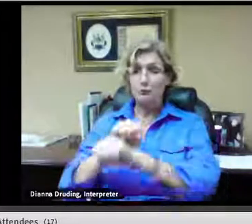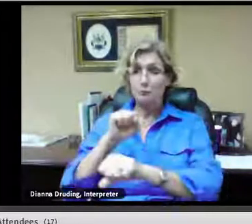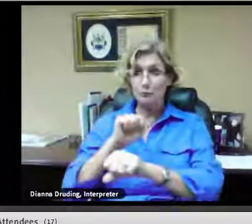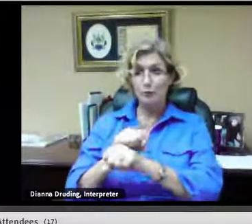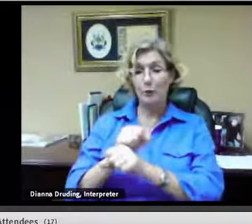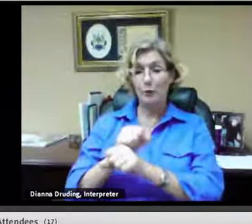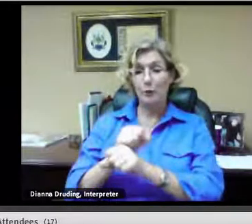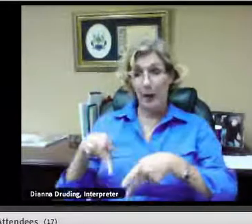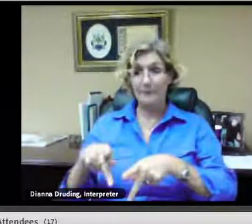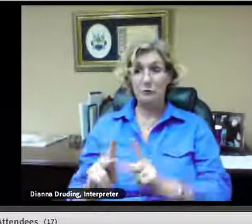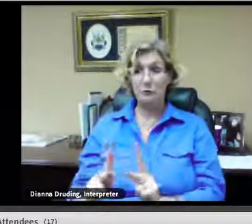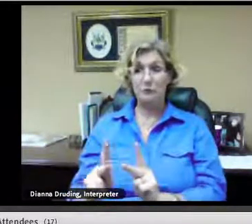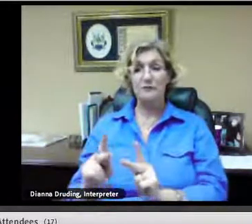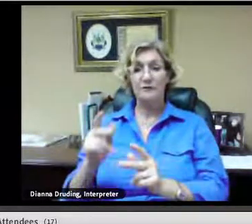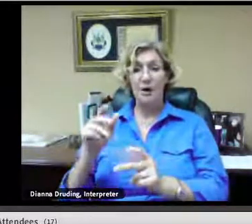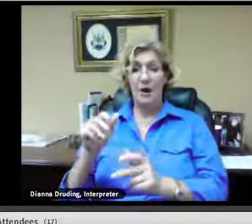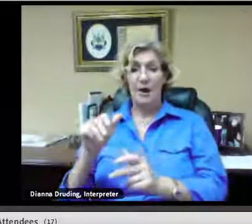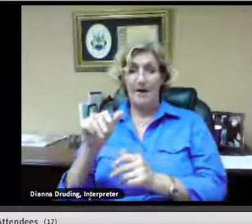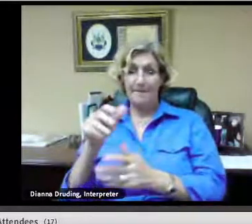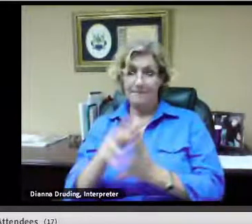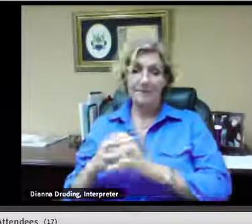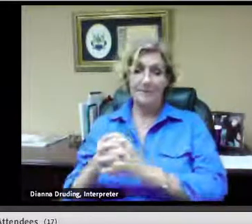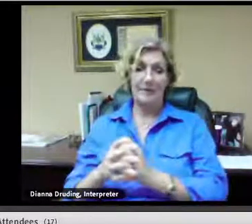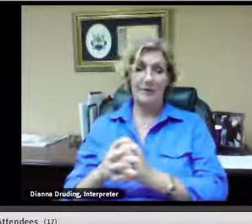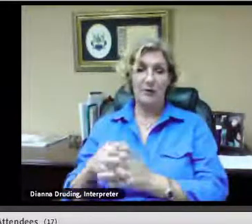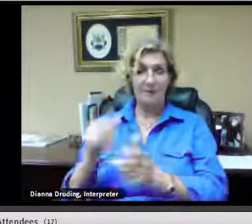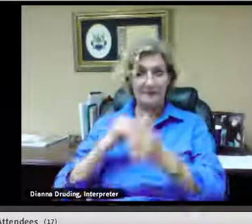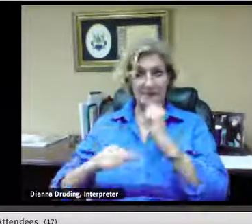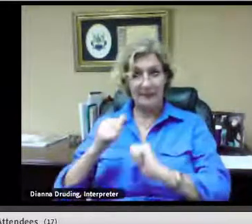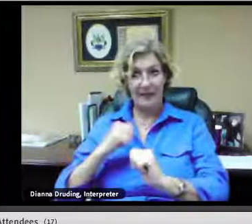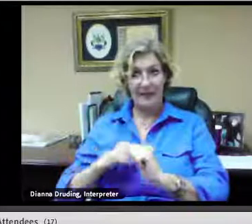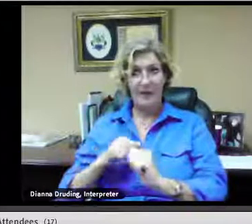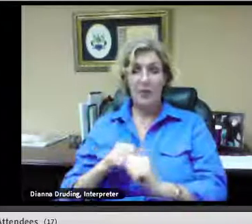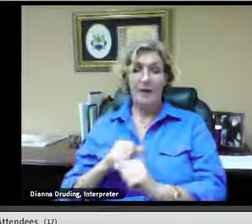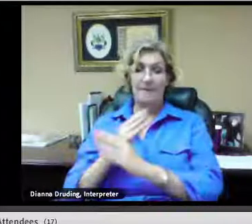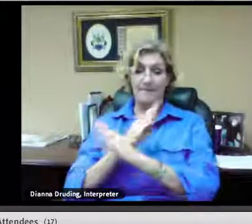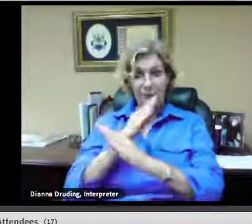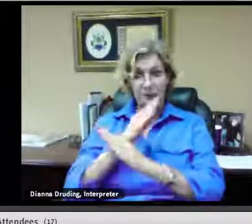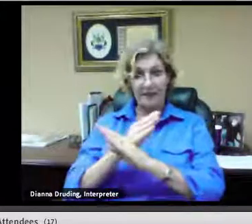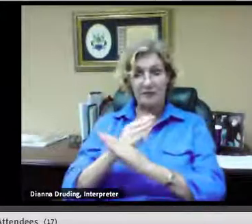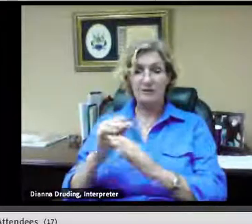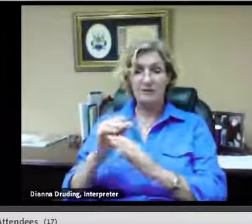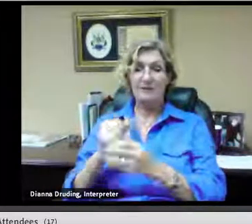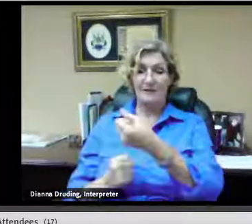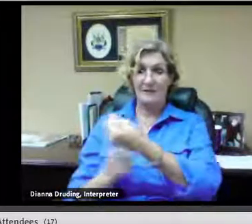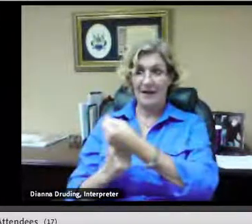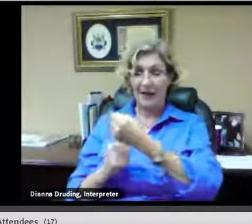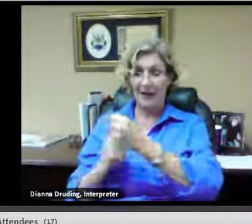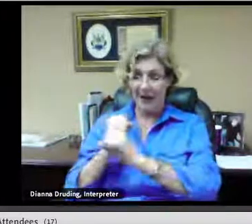protection and advocacy groups coming up in here. There's a lot of, you know, folks starting to rise up